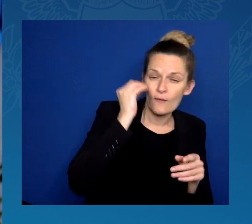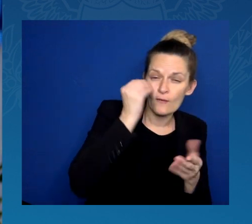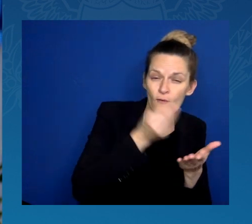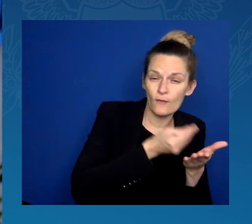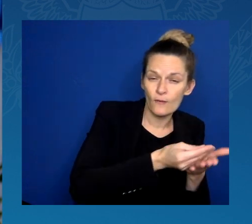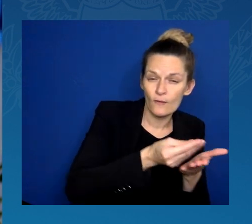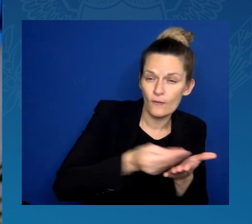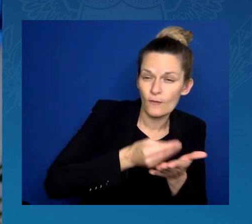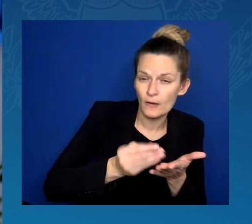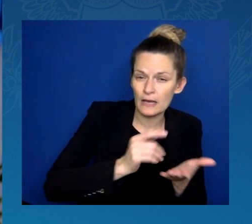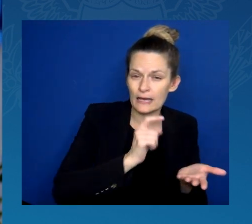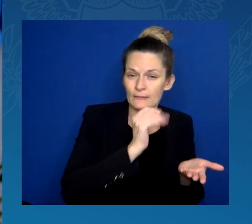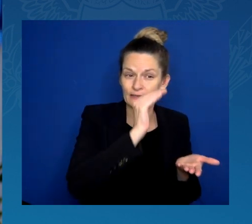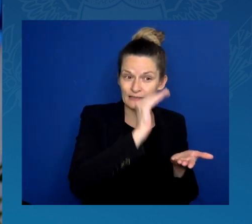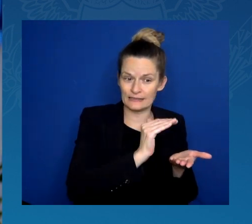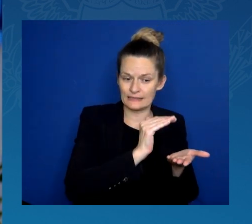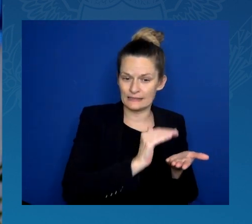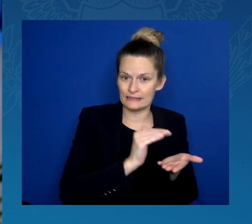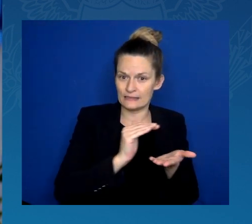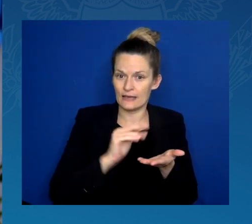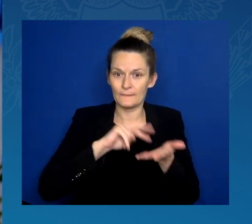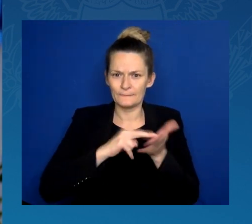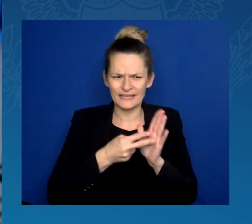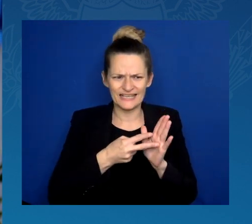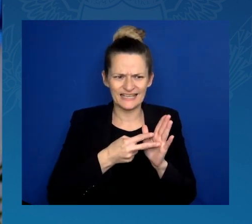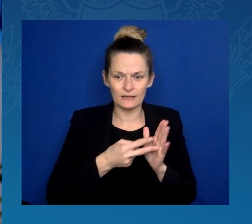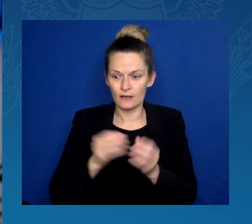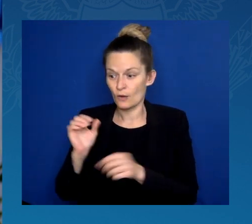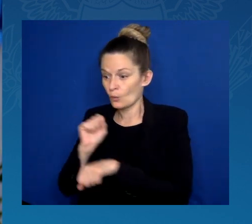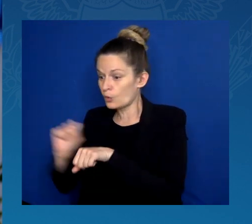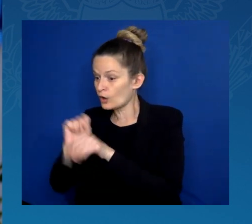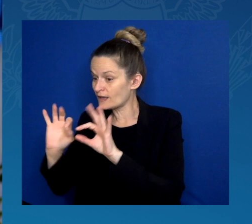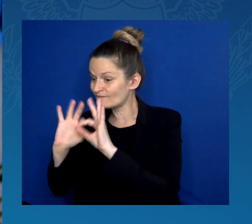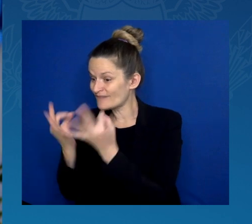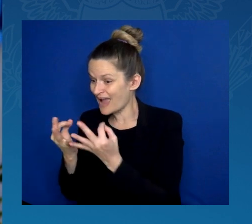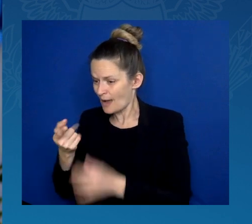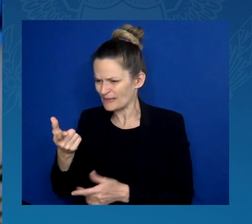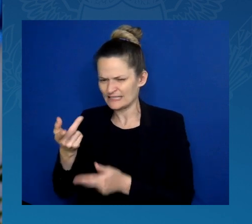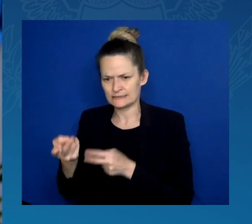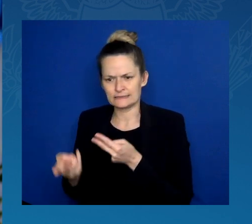Combined with the fact that our nation created more than half a million jobs last month,